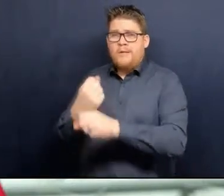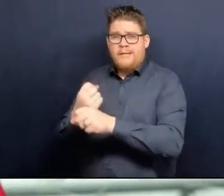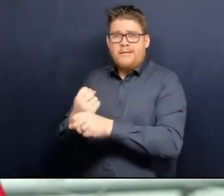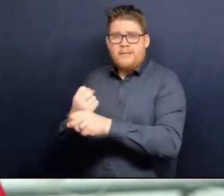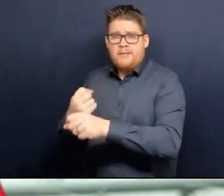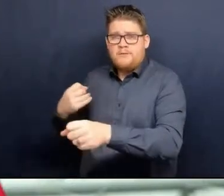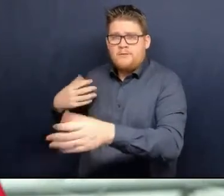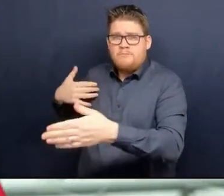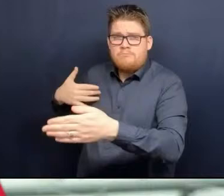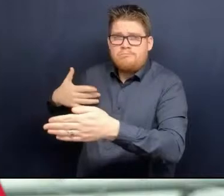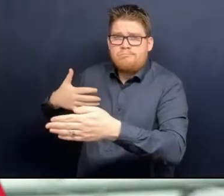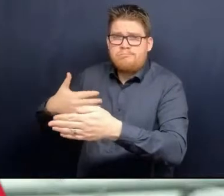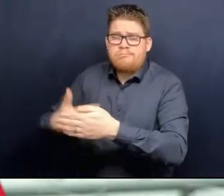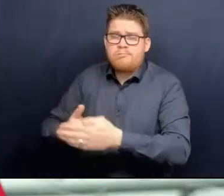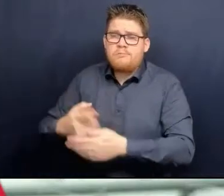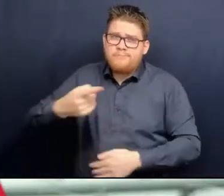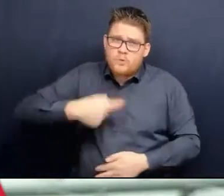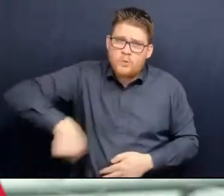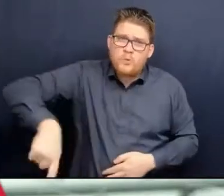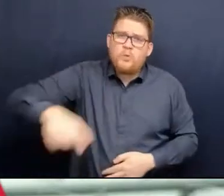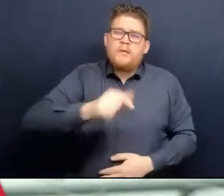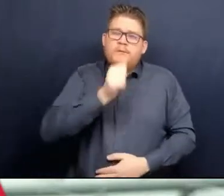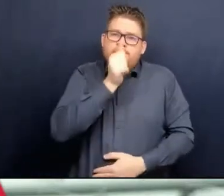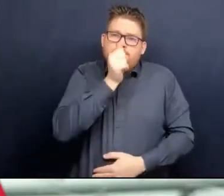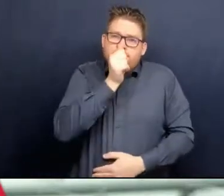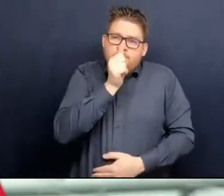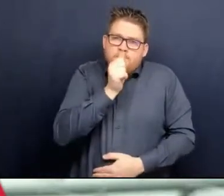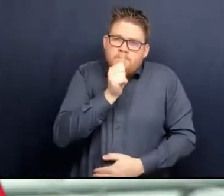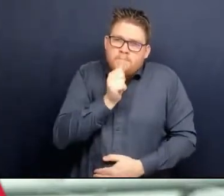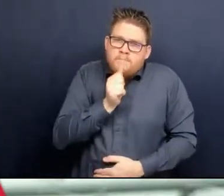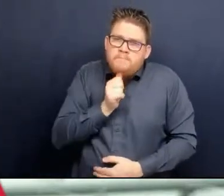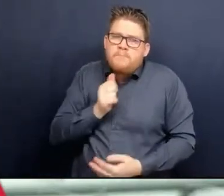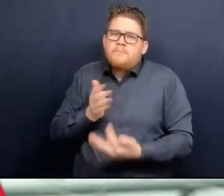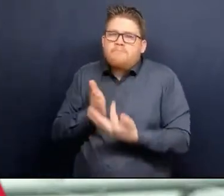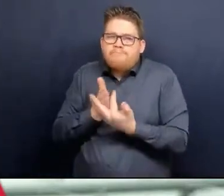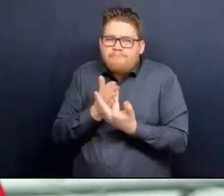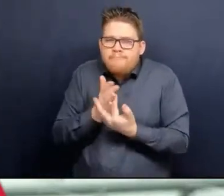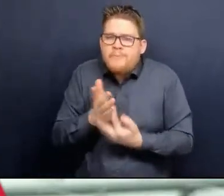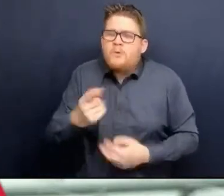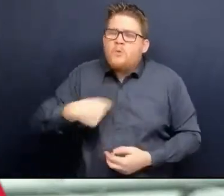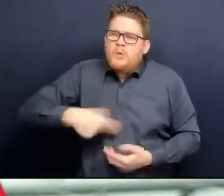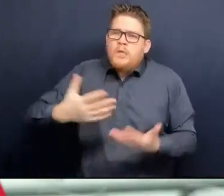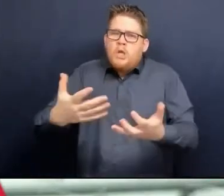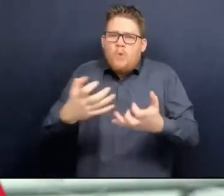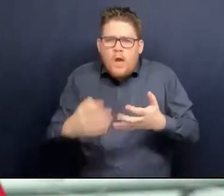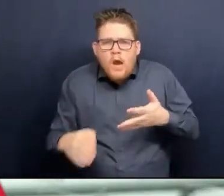last two years has been difficult and they want to have